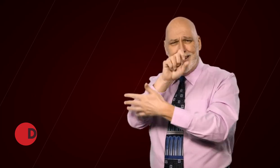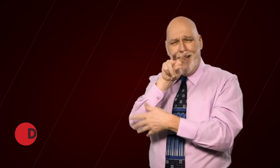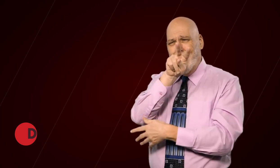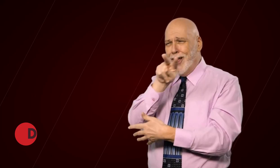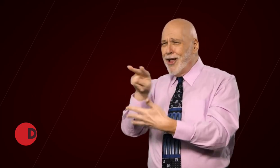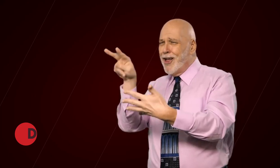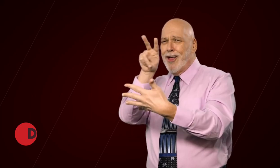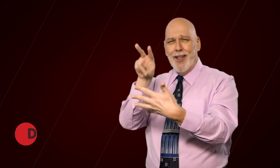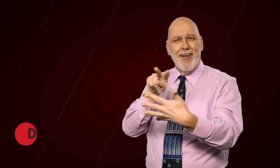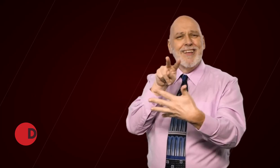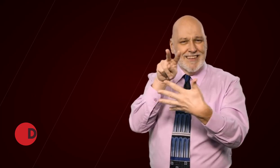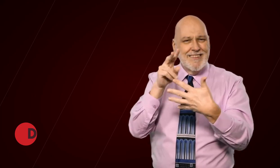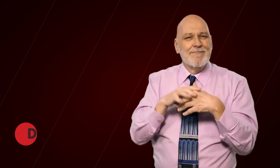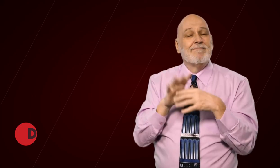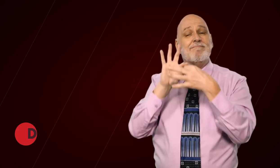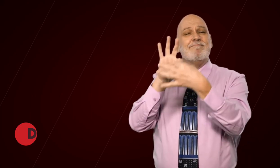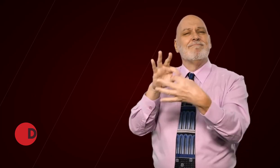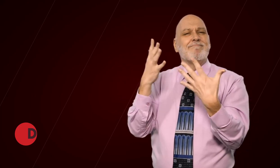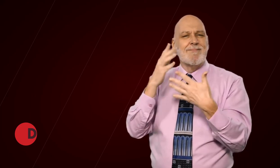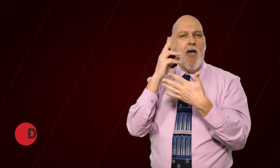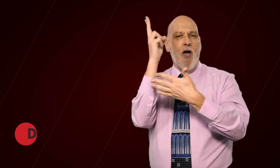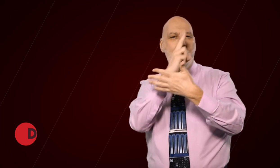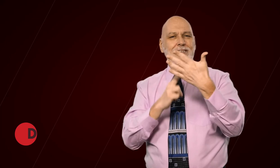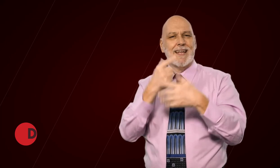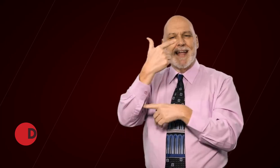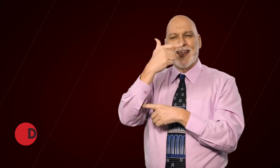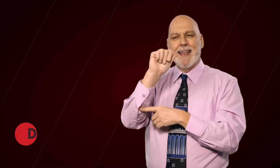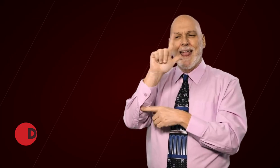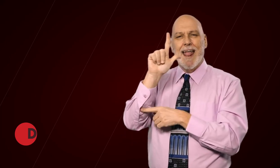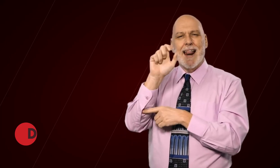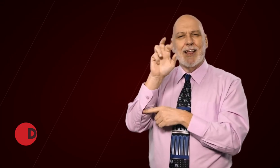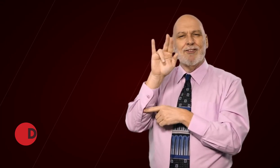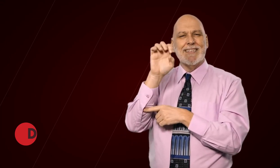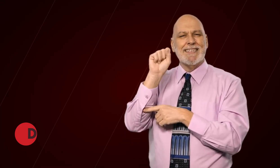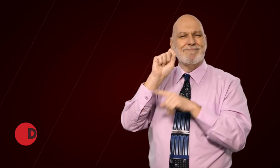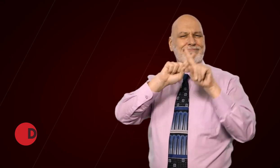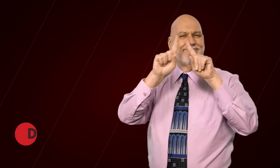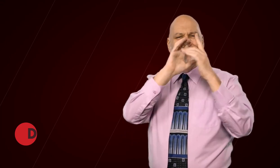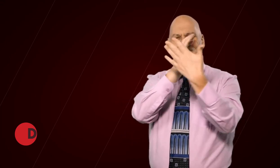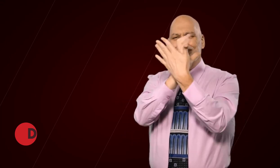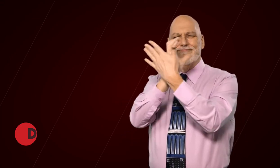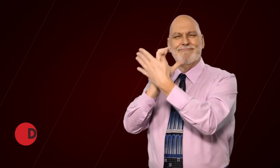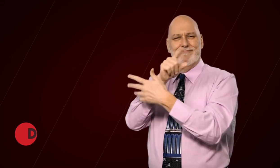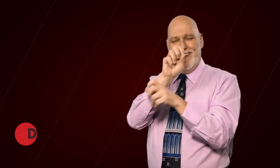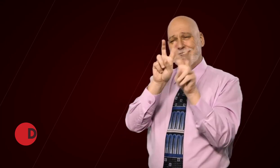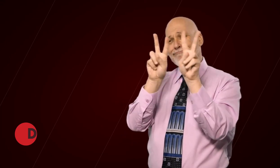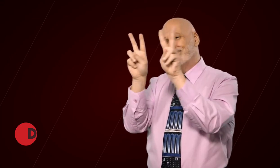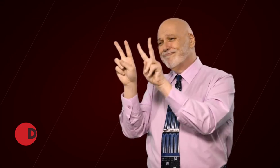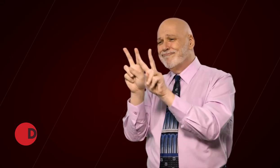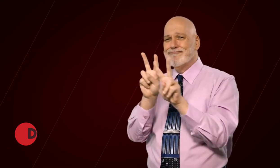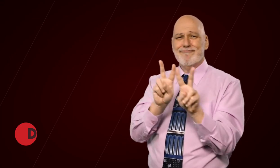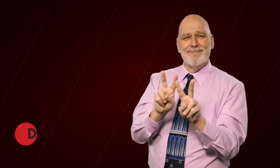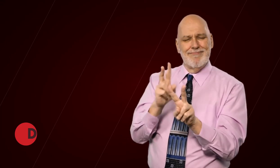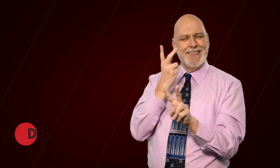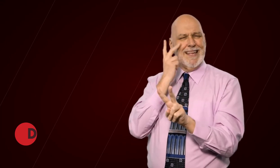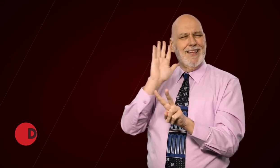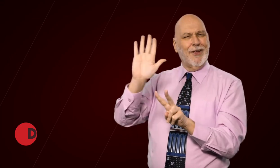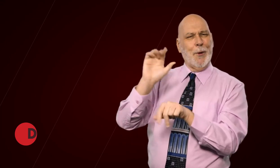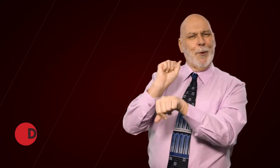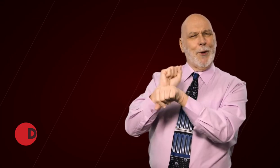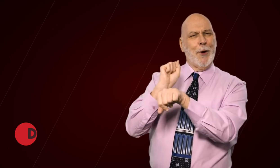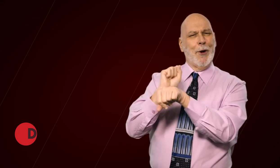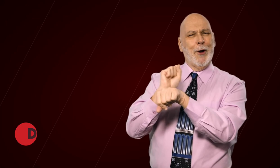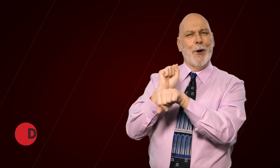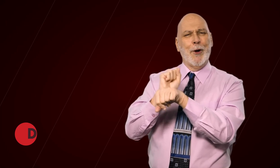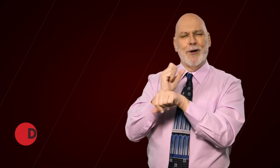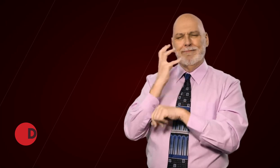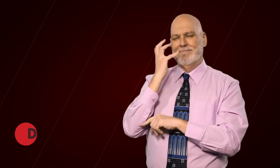and certain Art Galleries.